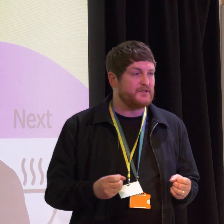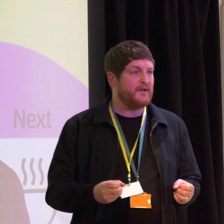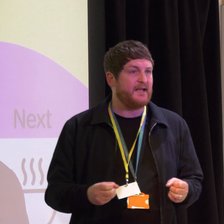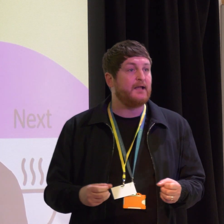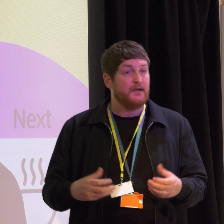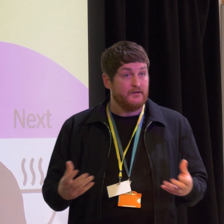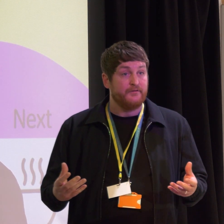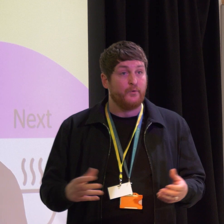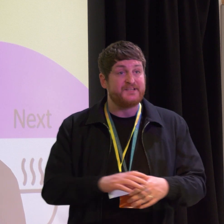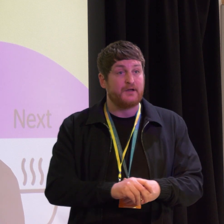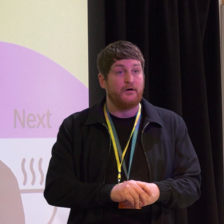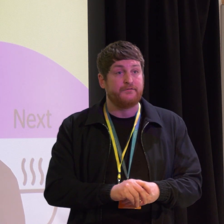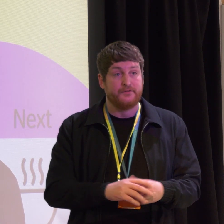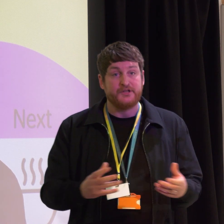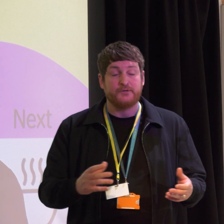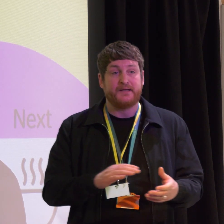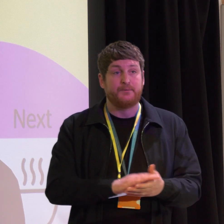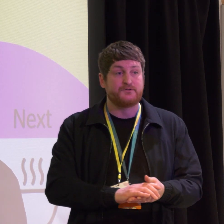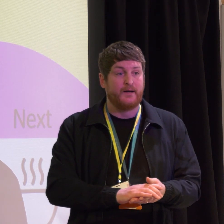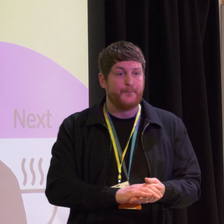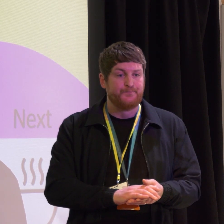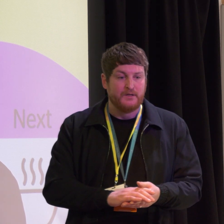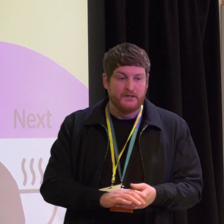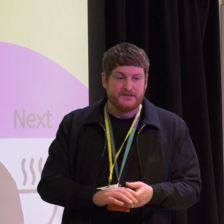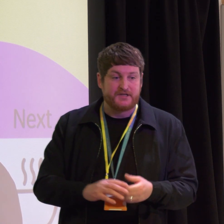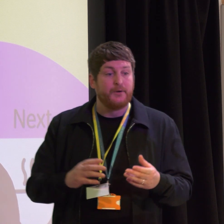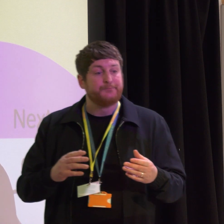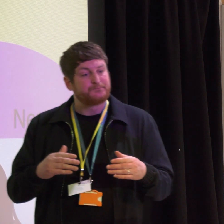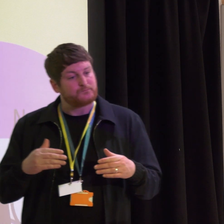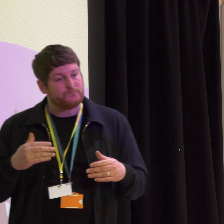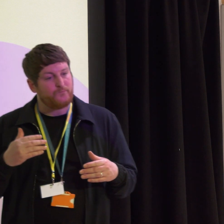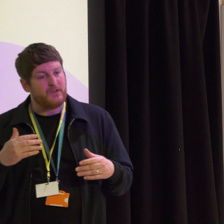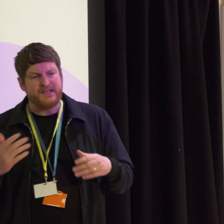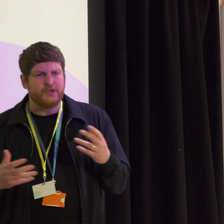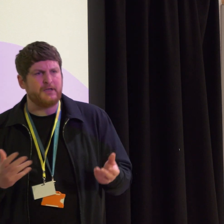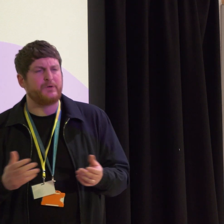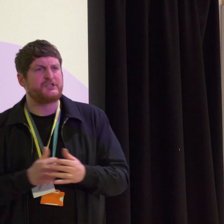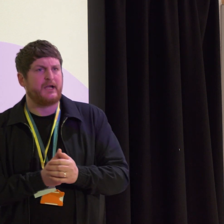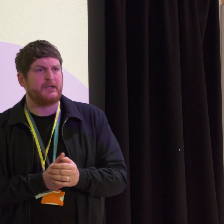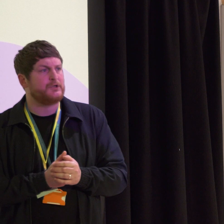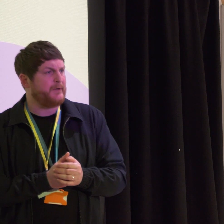that we do hear the voice of the young people as well. So, in looking at which young person